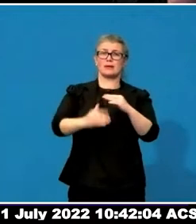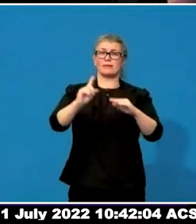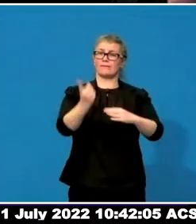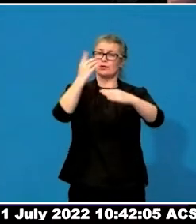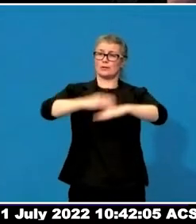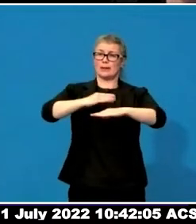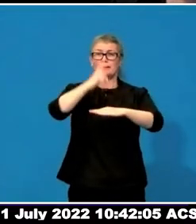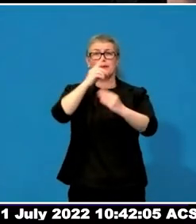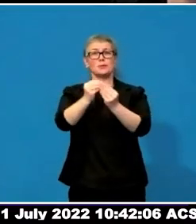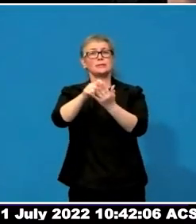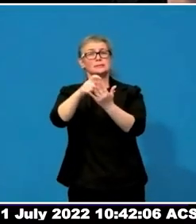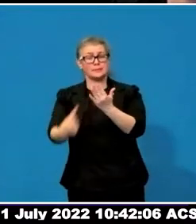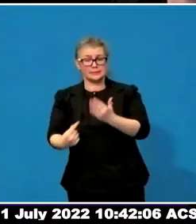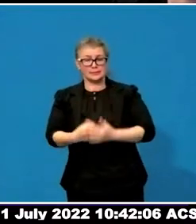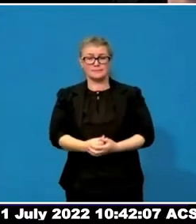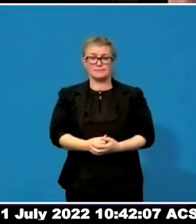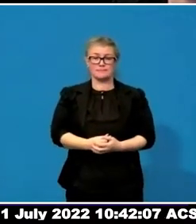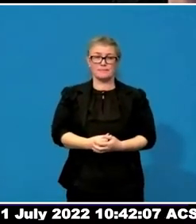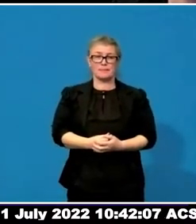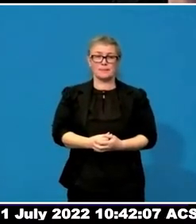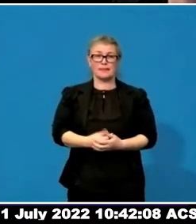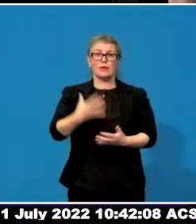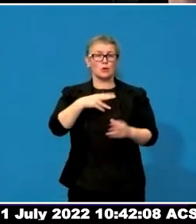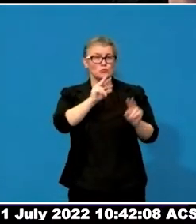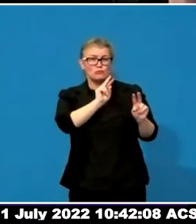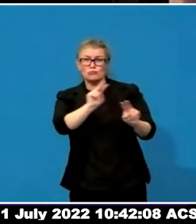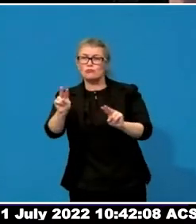Public hearing 8 examined the experience of First Nations people with disability and